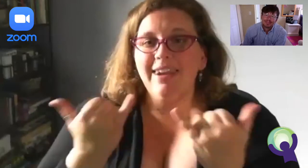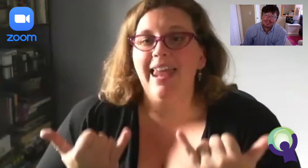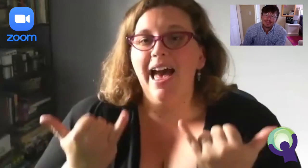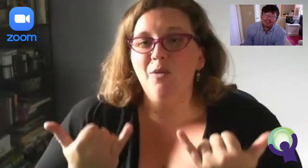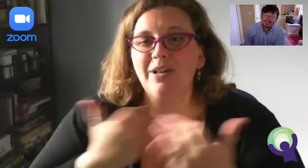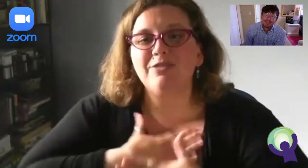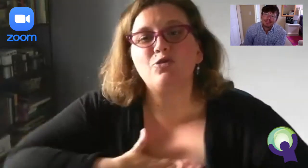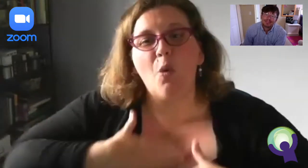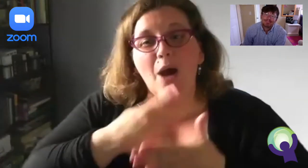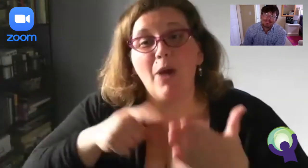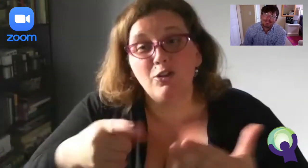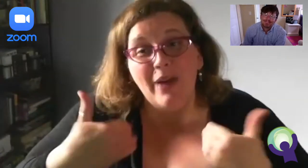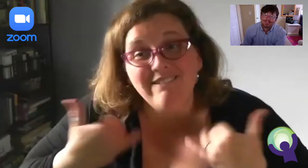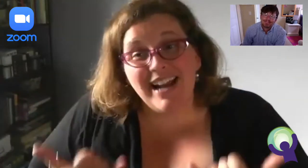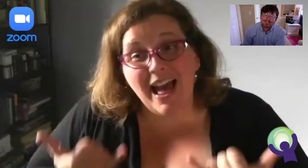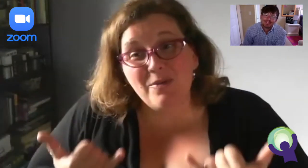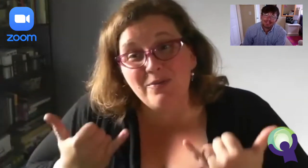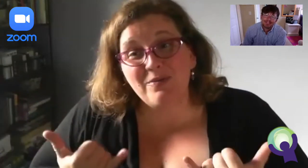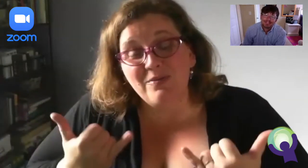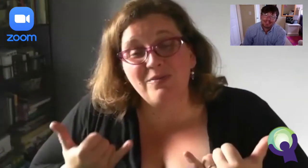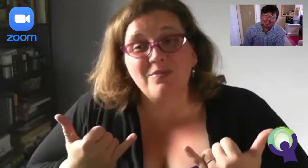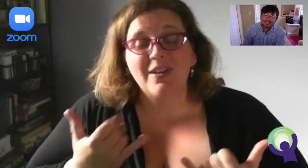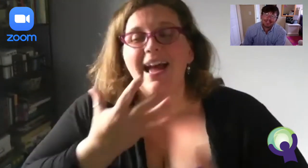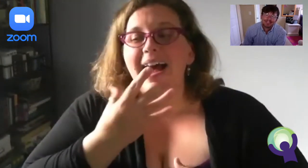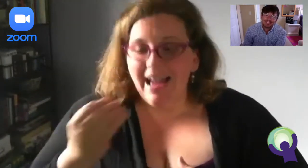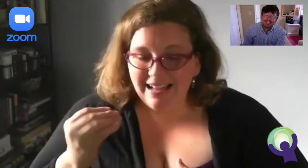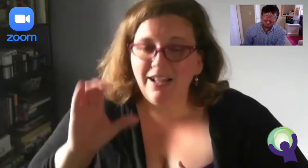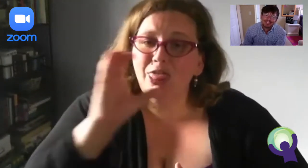future. Focus on the here and now and enjoy what you have here and now